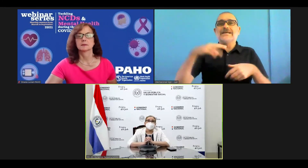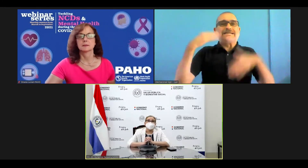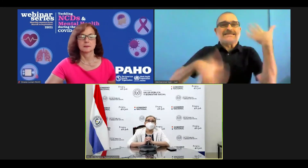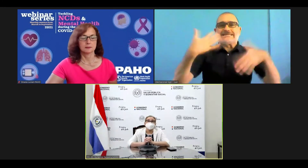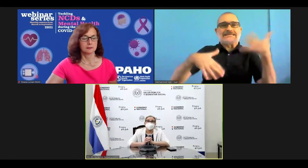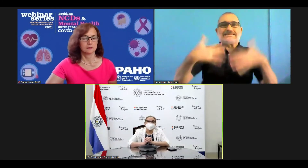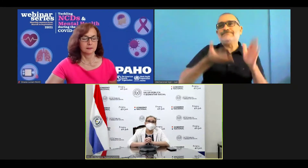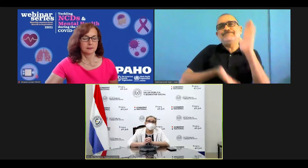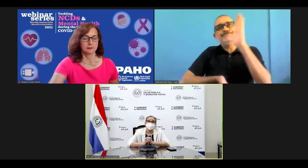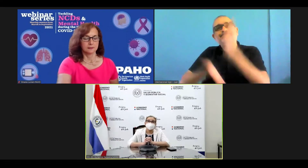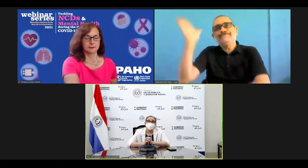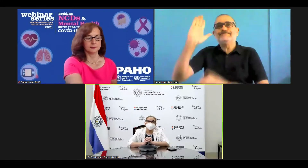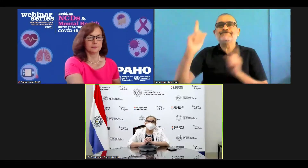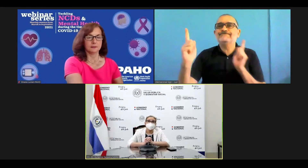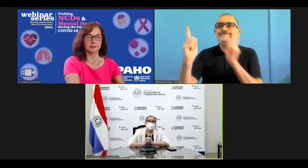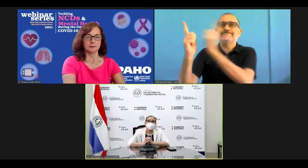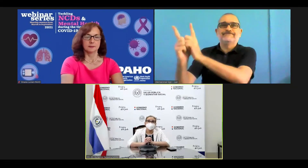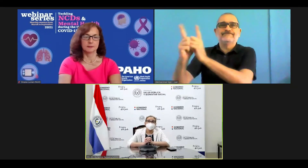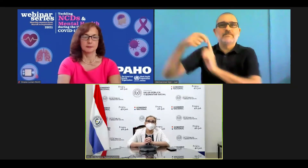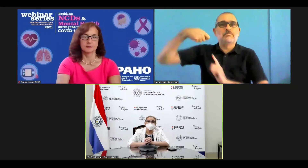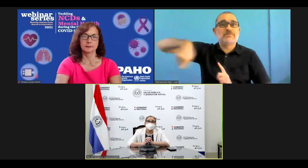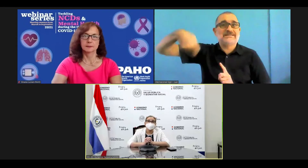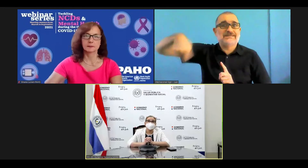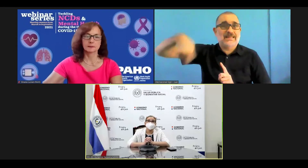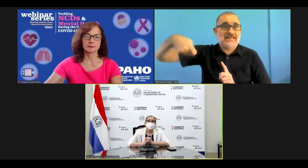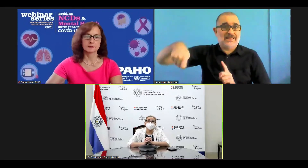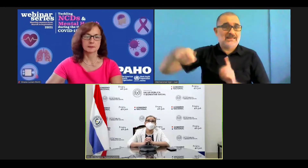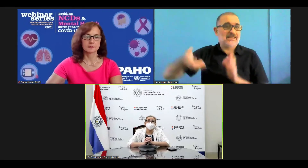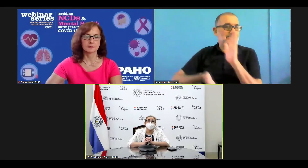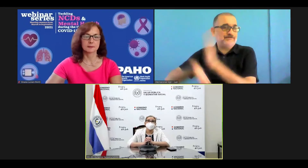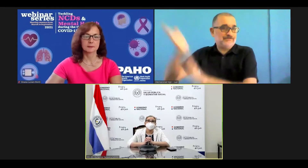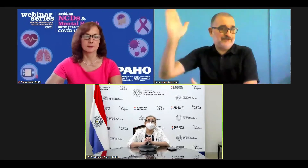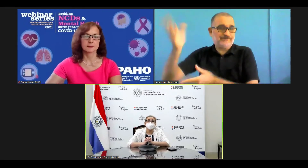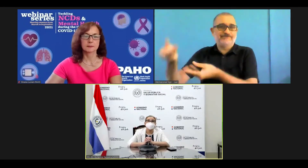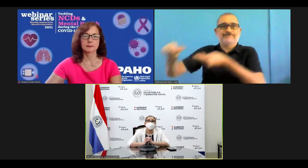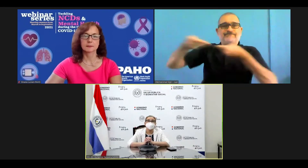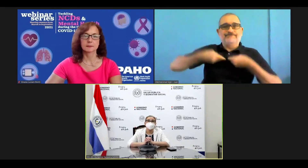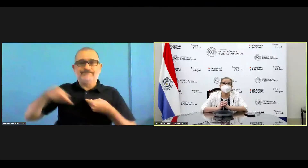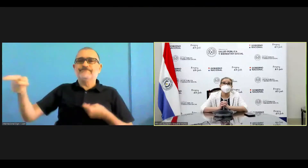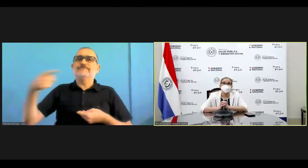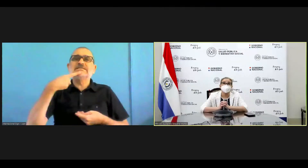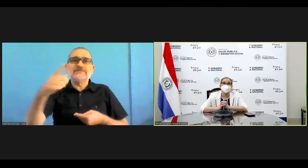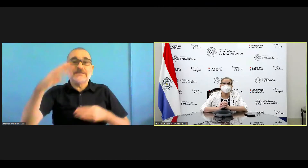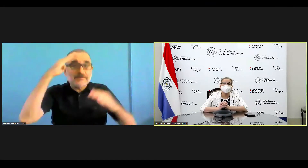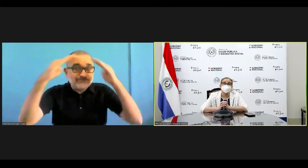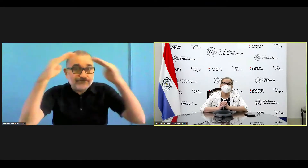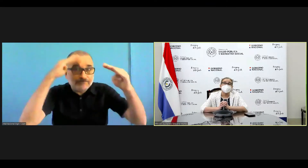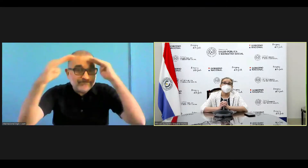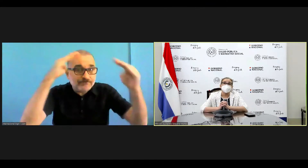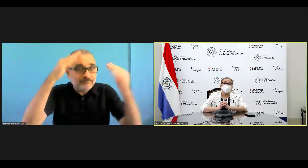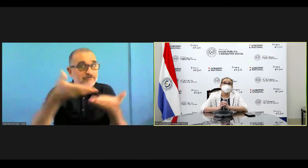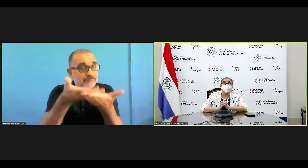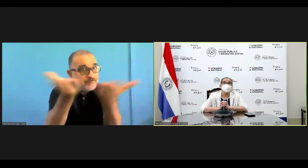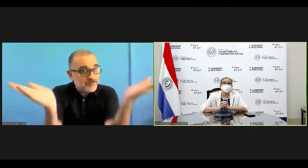Unfortunately, as I said, he was not able to be with us here today.